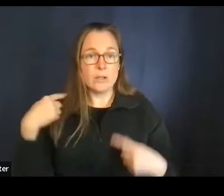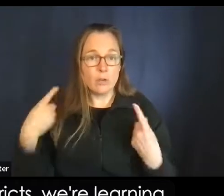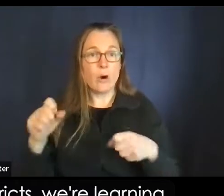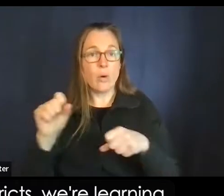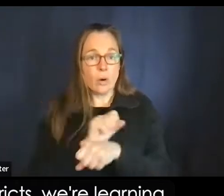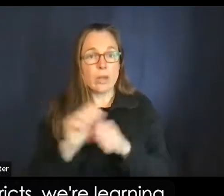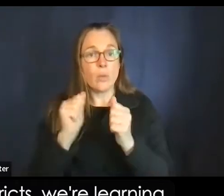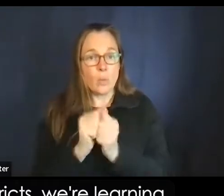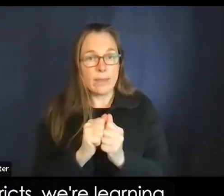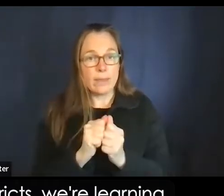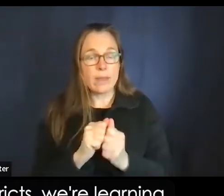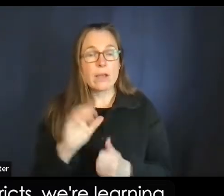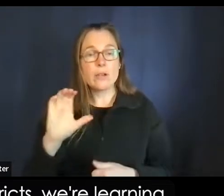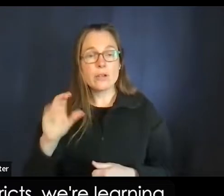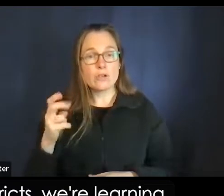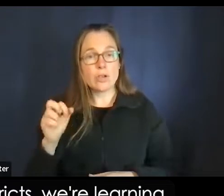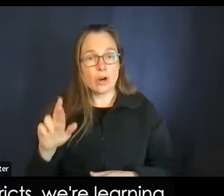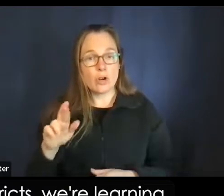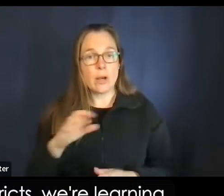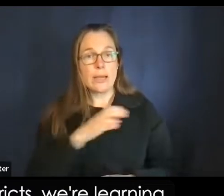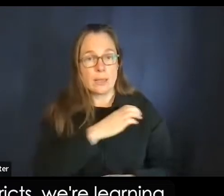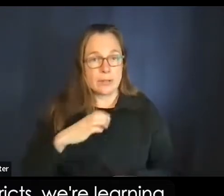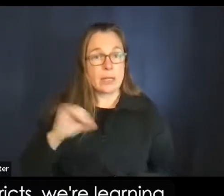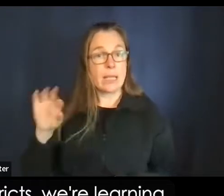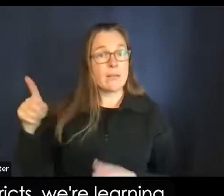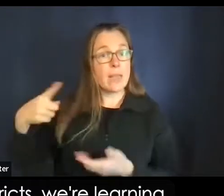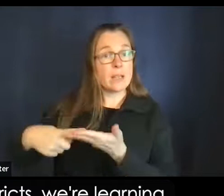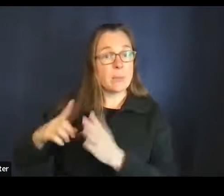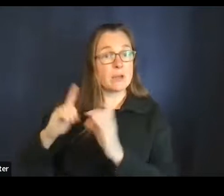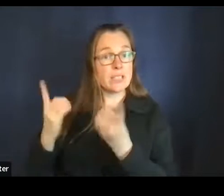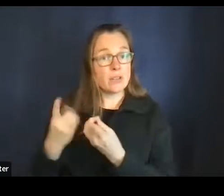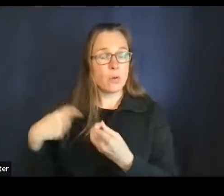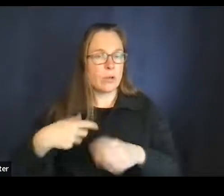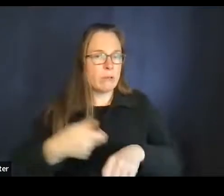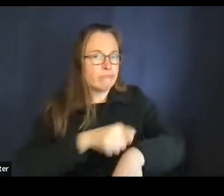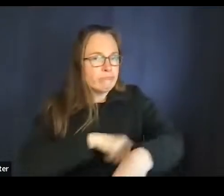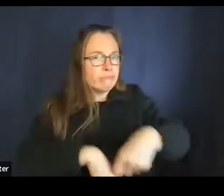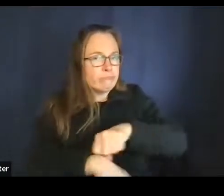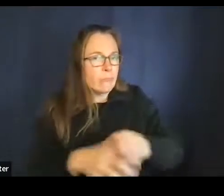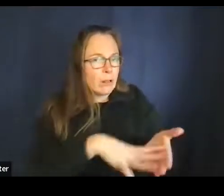So if they're talking about districts, we're learning about districts, how would that work? They're talking about ranked choice voting.